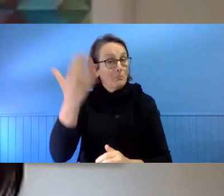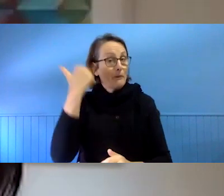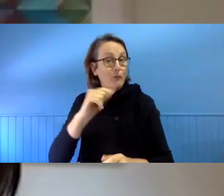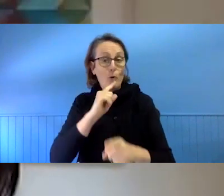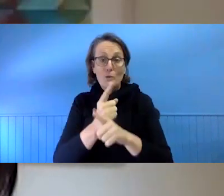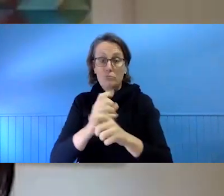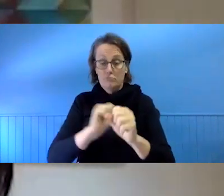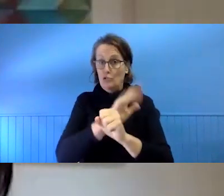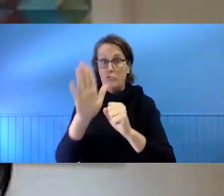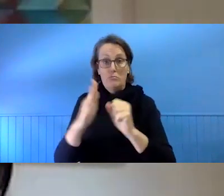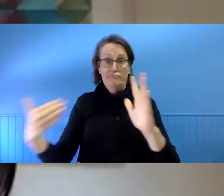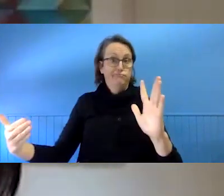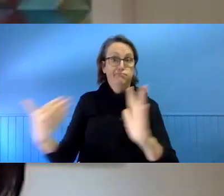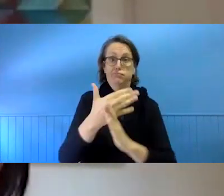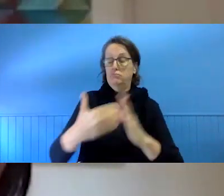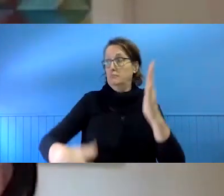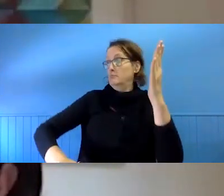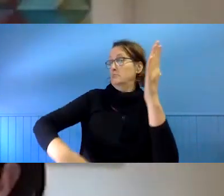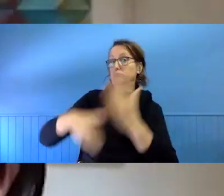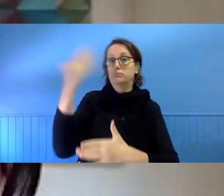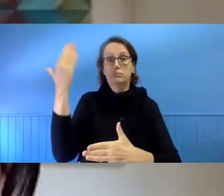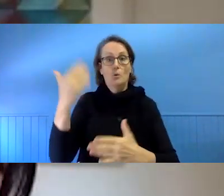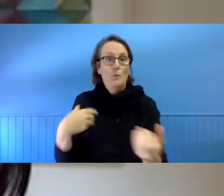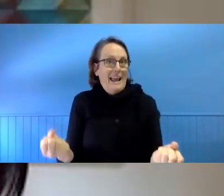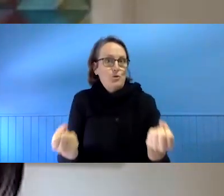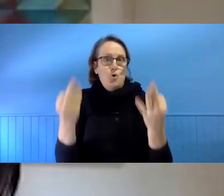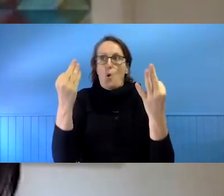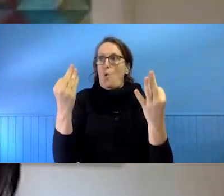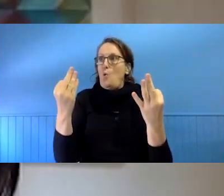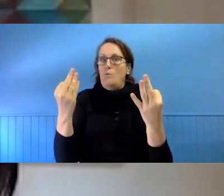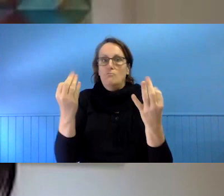had a pandemic communication strategy on hand. Everyone has been